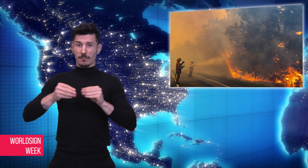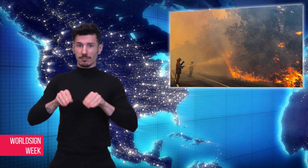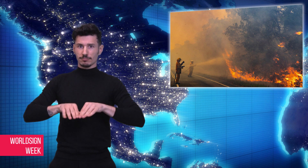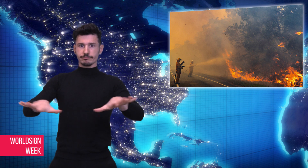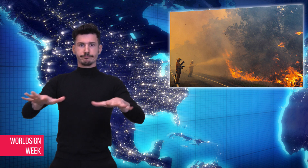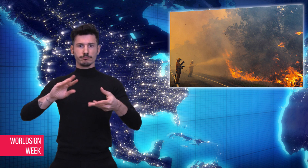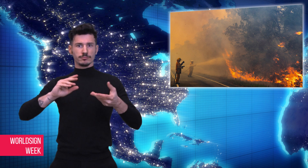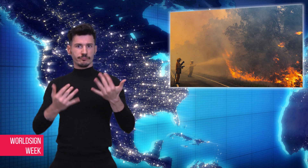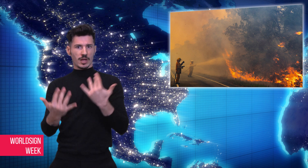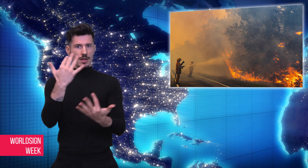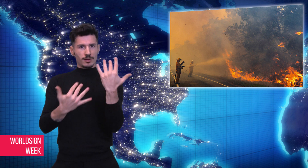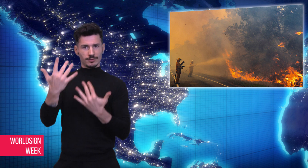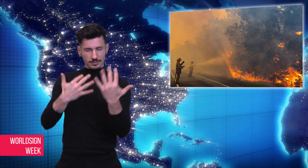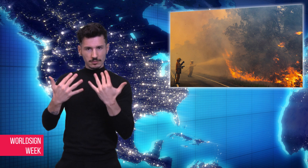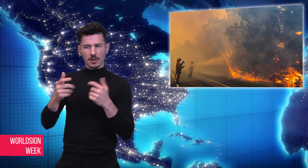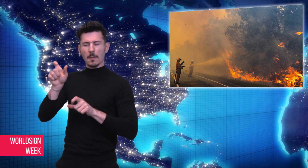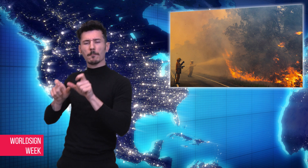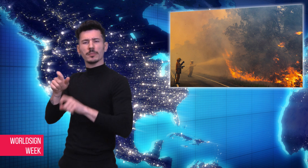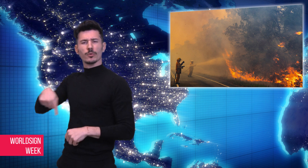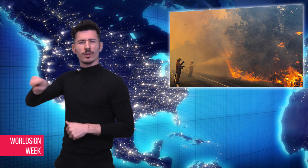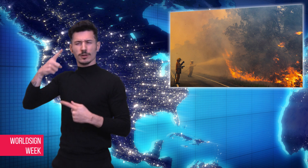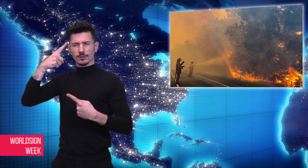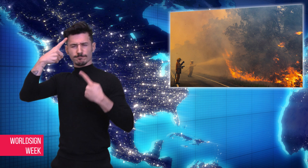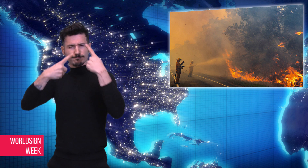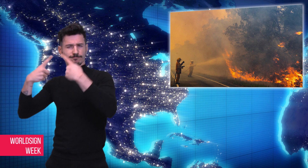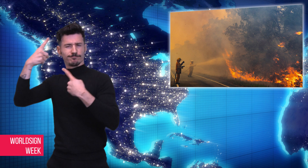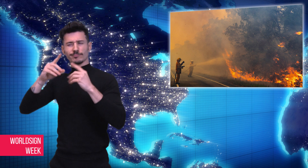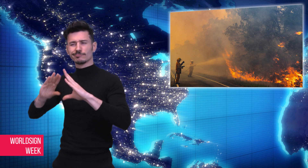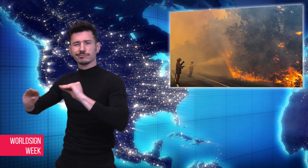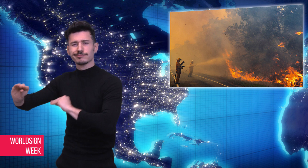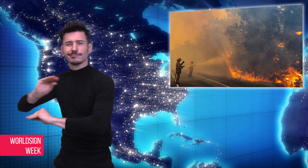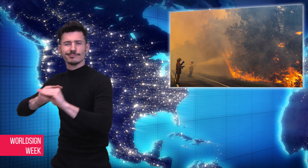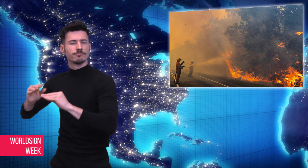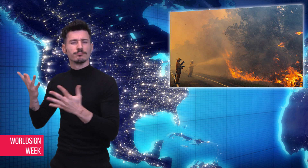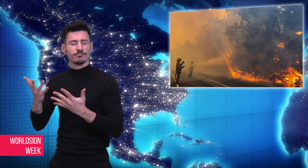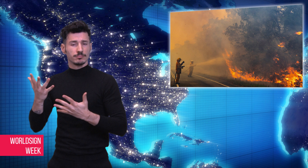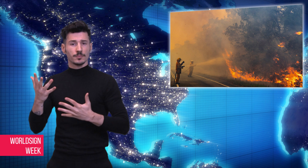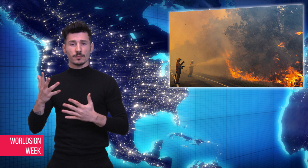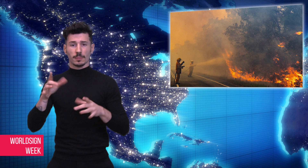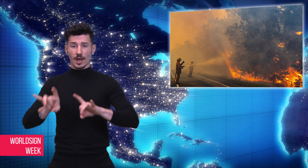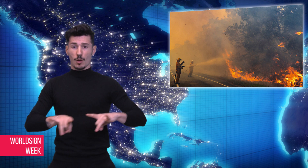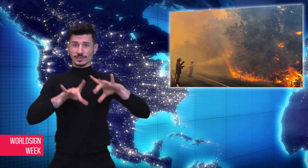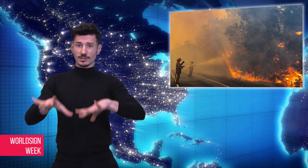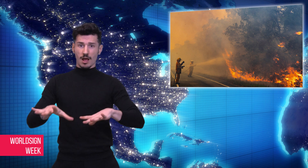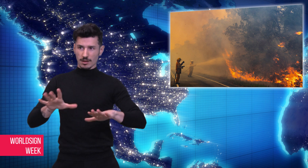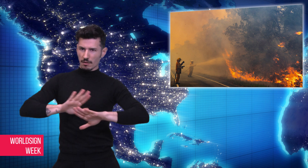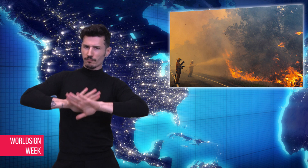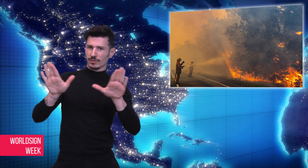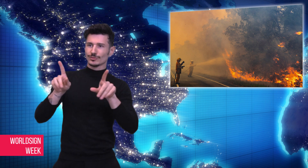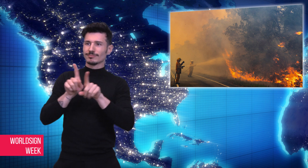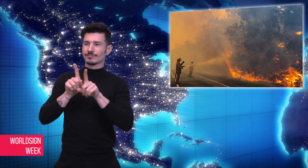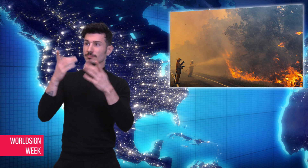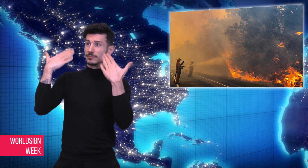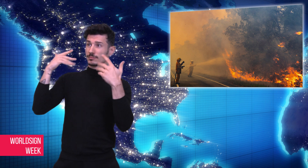this crisis has restarted discussion on whether